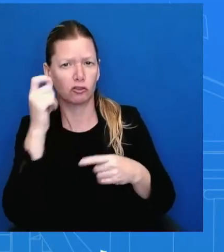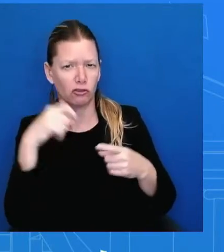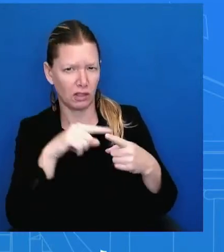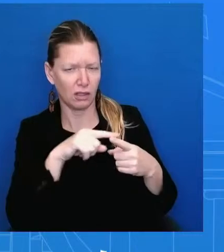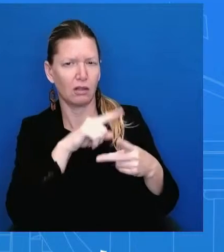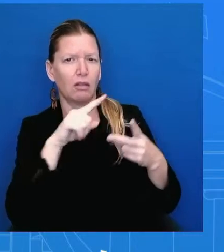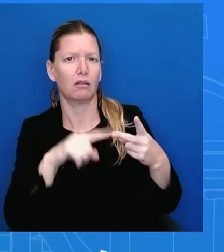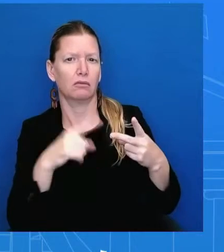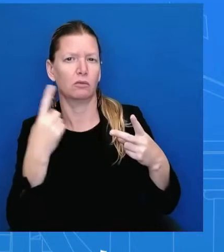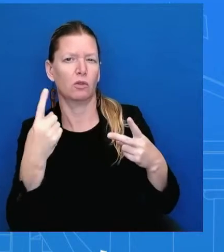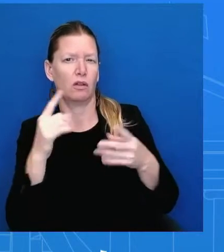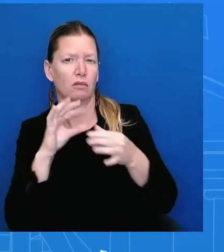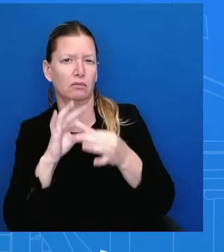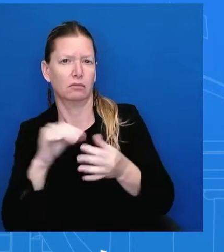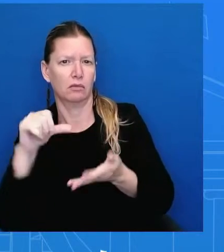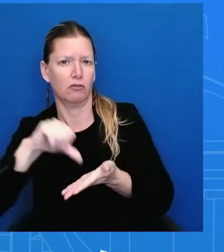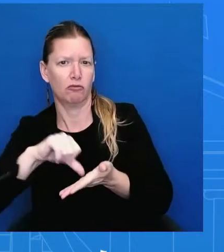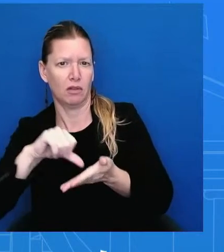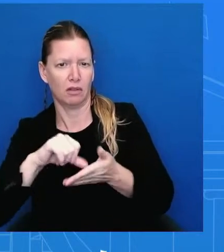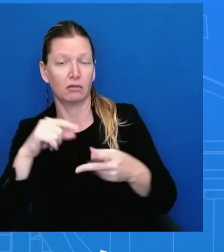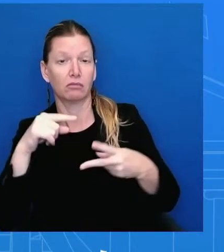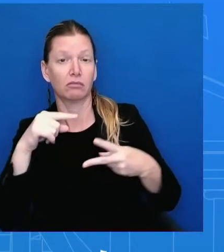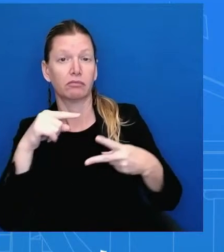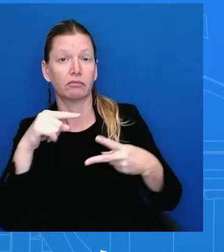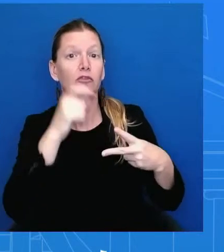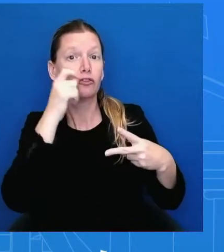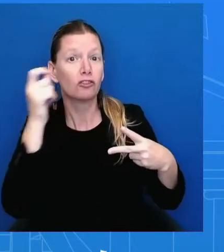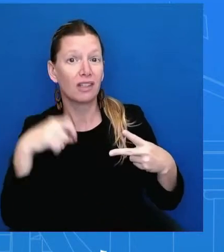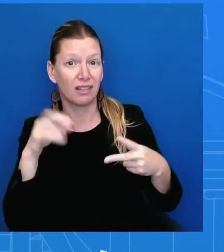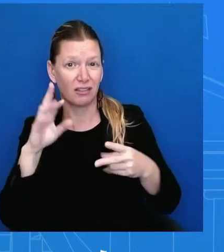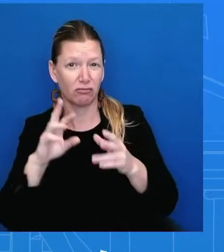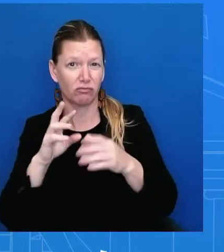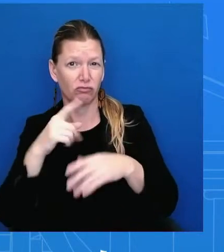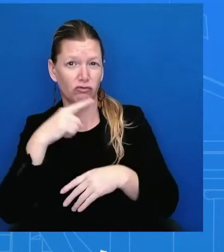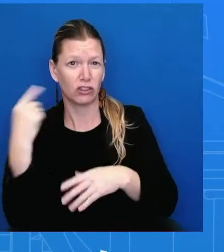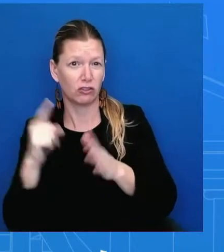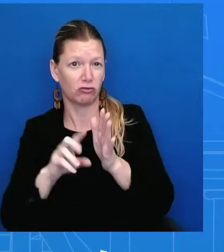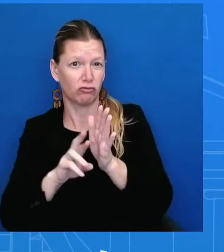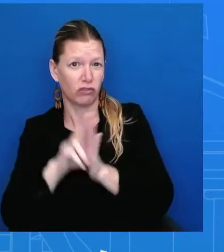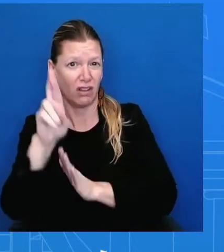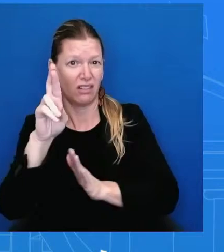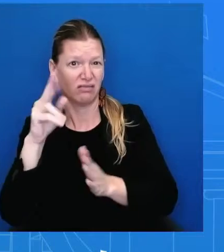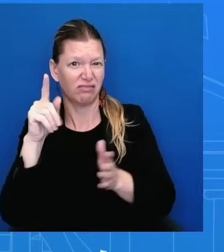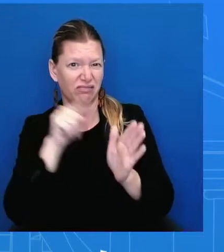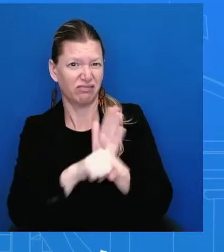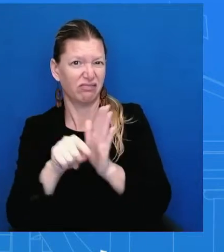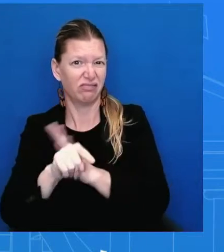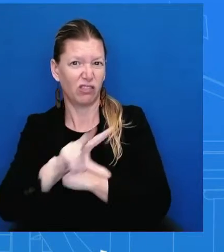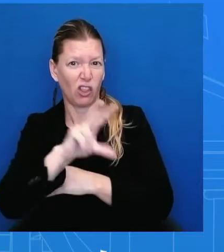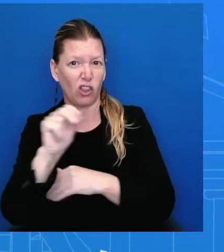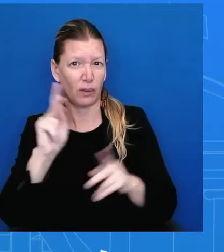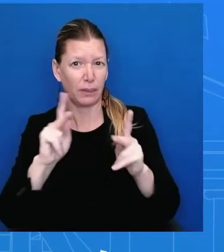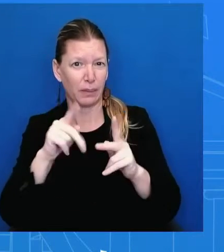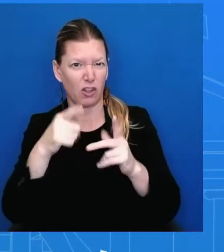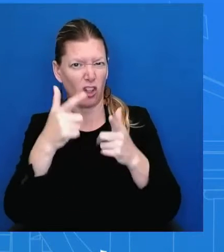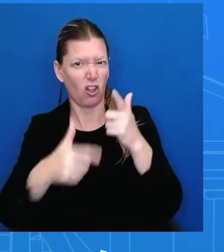Does this shift the U.S.'s position on not allowing Ukraine to strike directly at Russian airfields that originated these attacks?